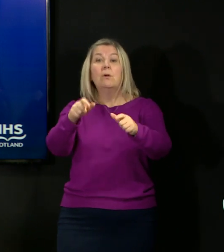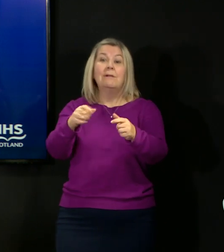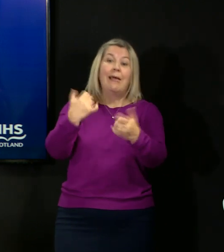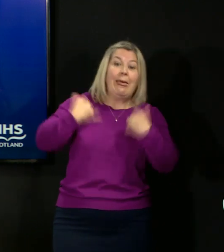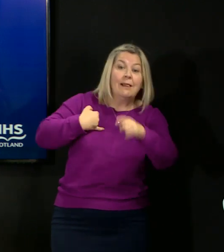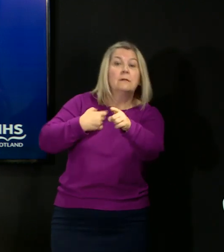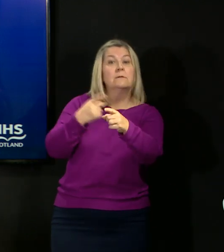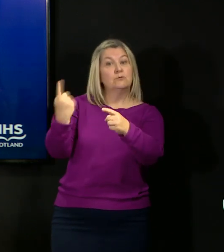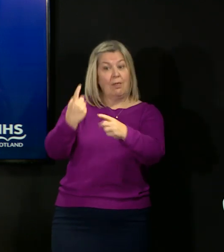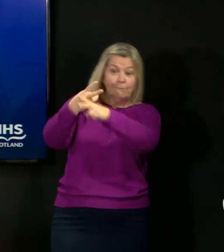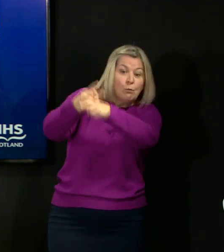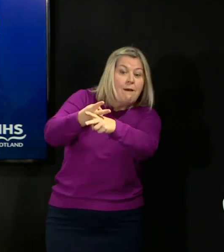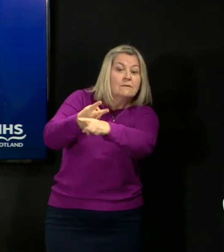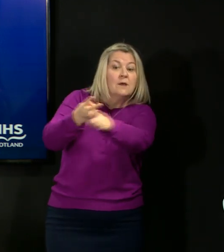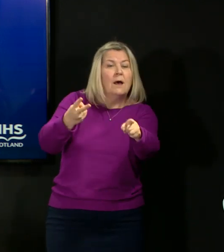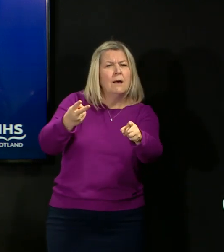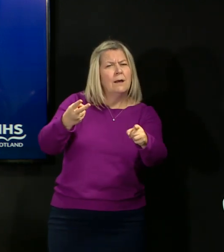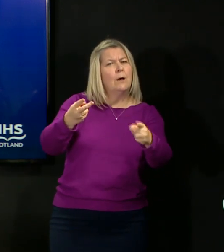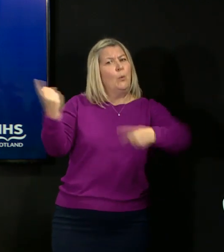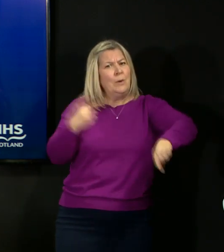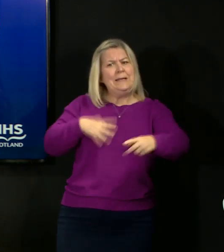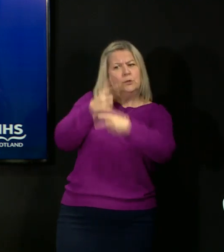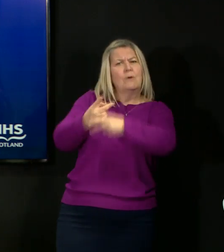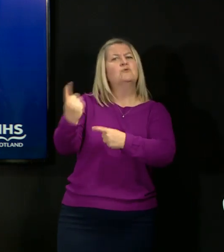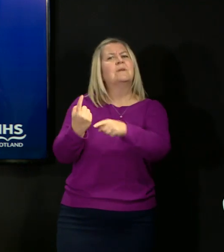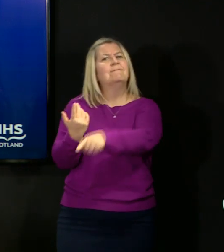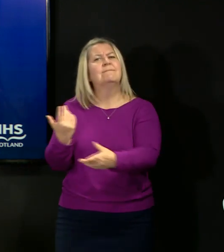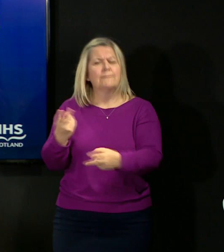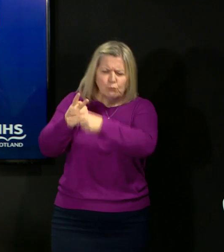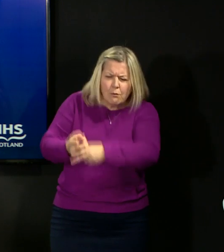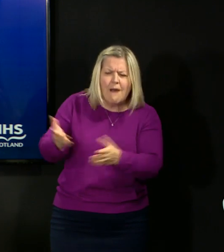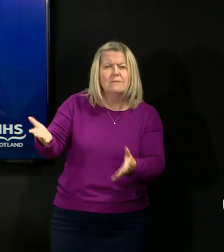can to look after you. We've already taken a number of practical steps with